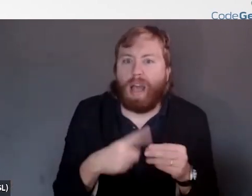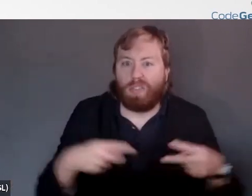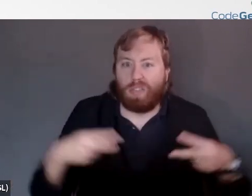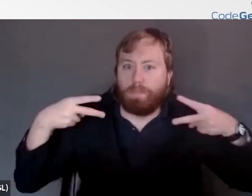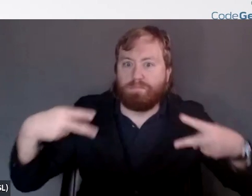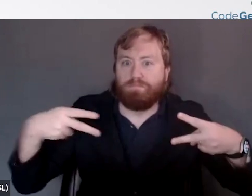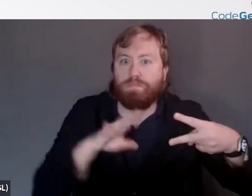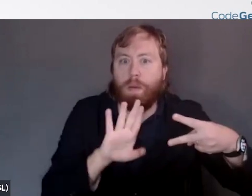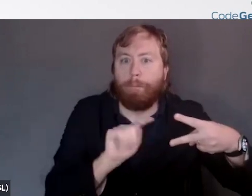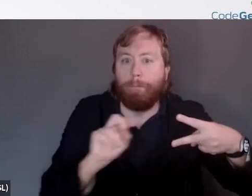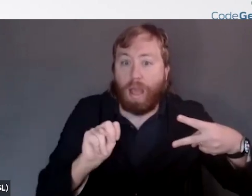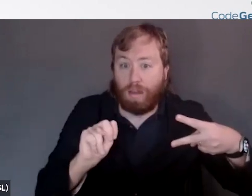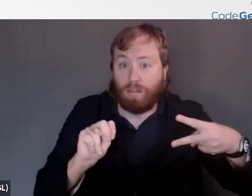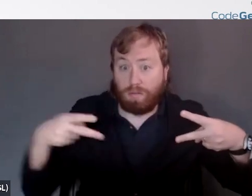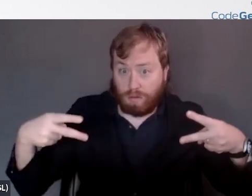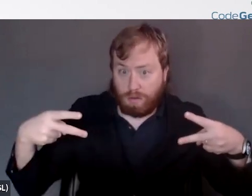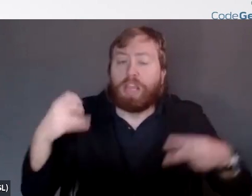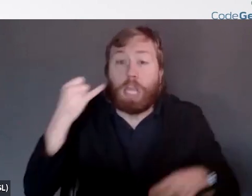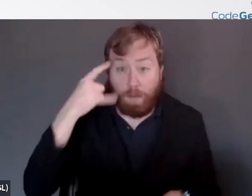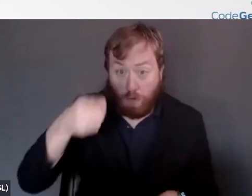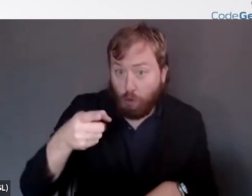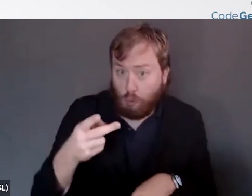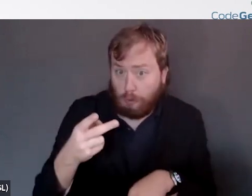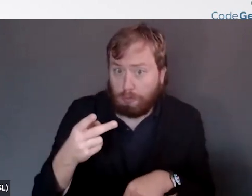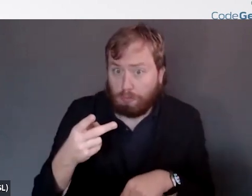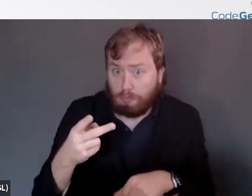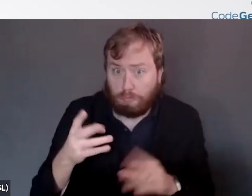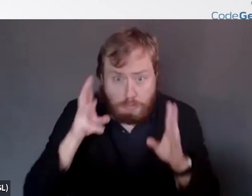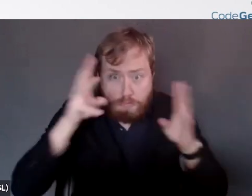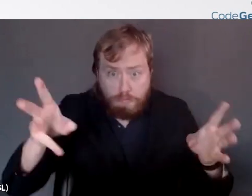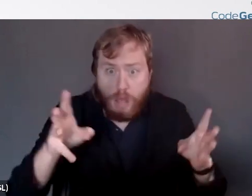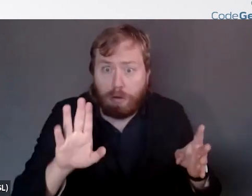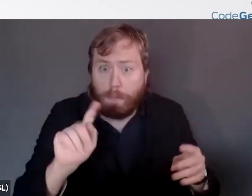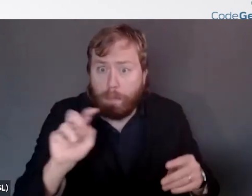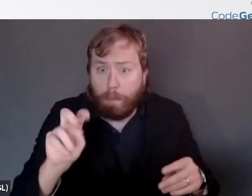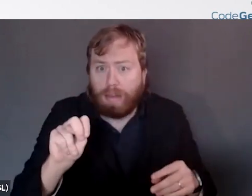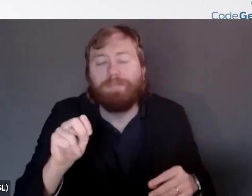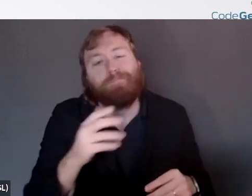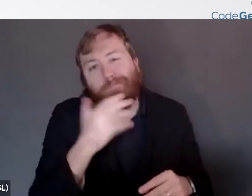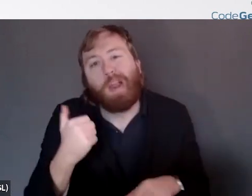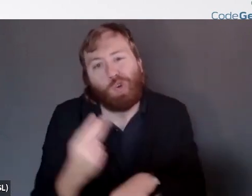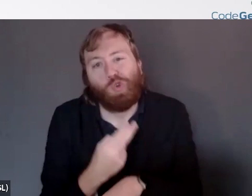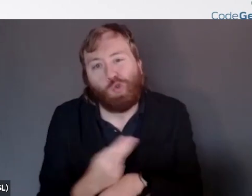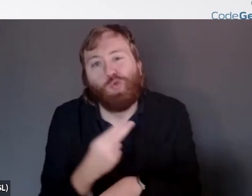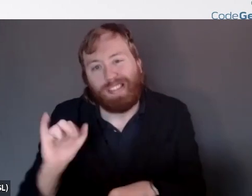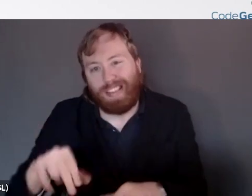If you're going to be building a button, using the button tag would be the best choice there. You can build buttons out of other things.